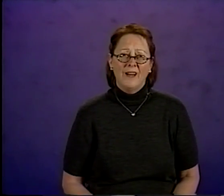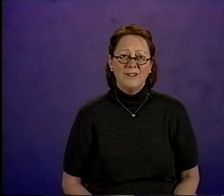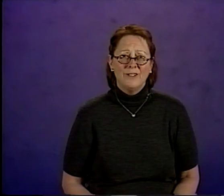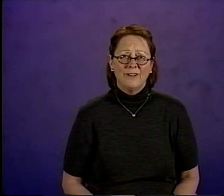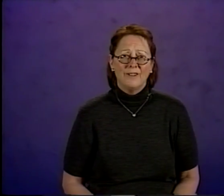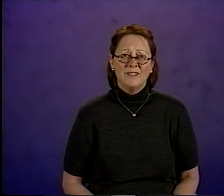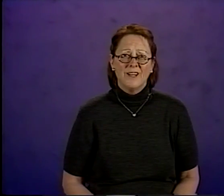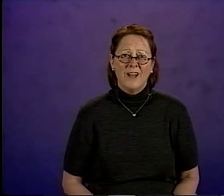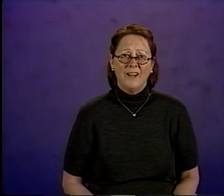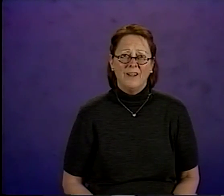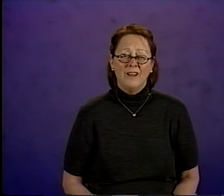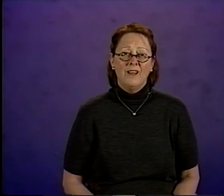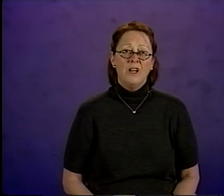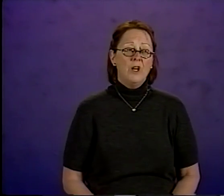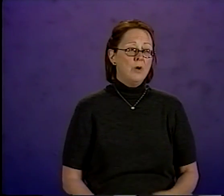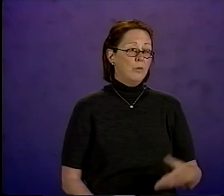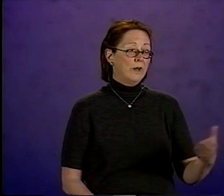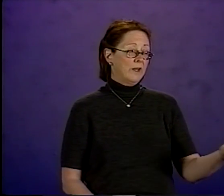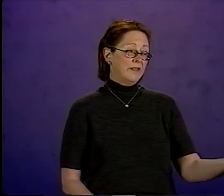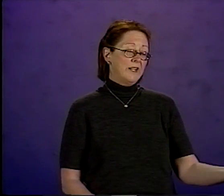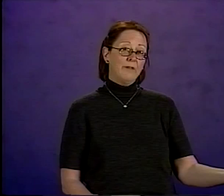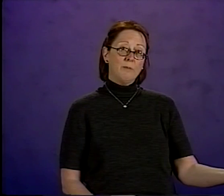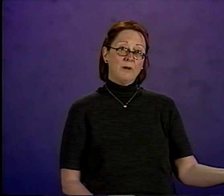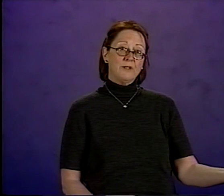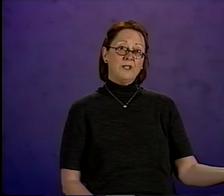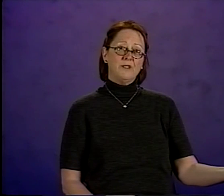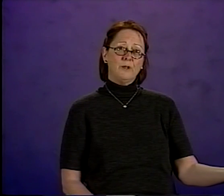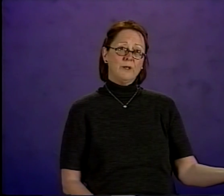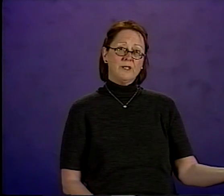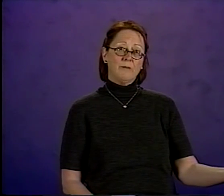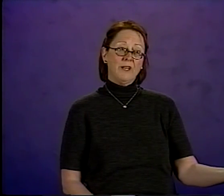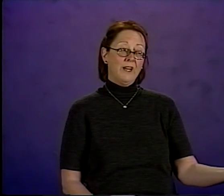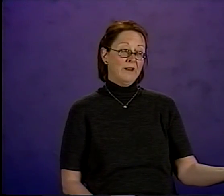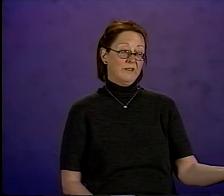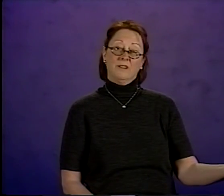"How did you learn to sign?" when the deaf person is doing something else